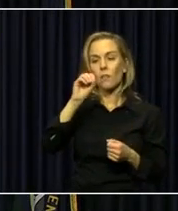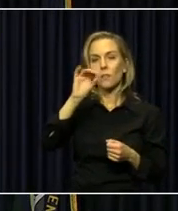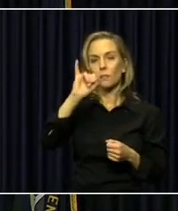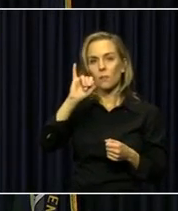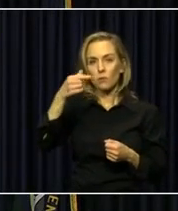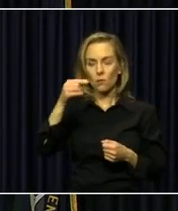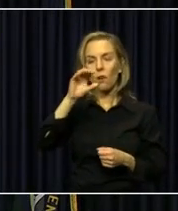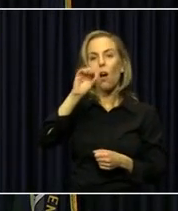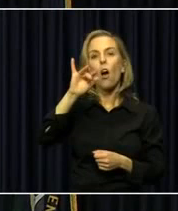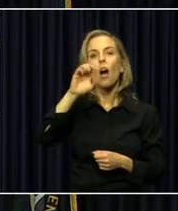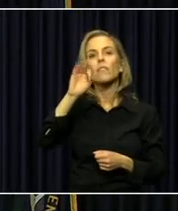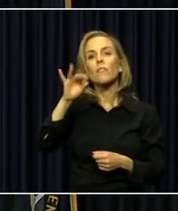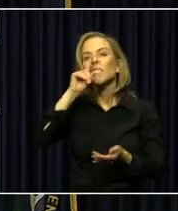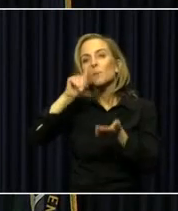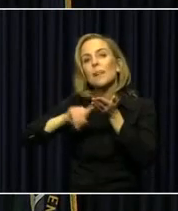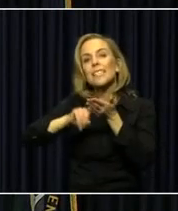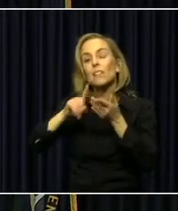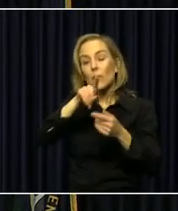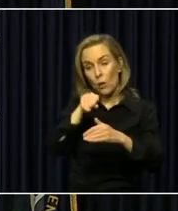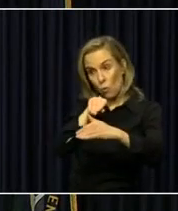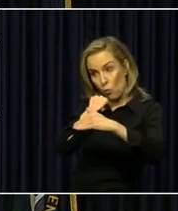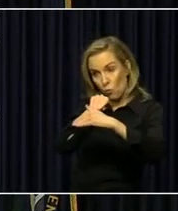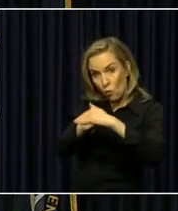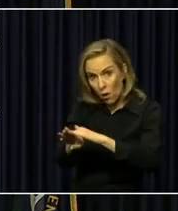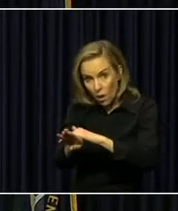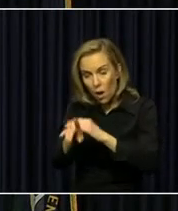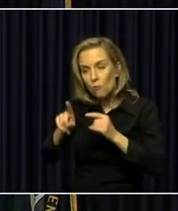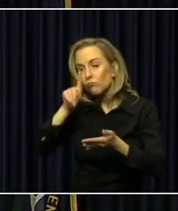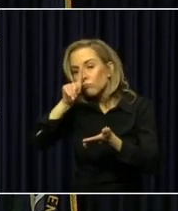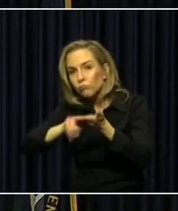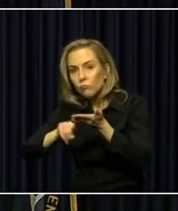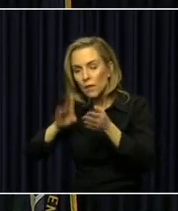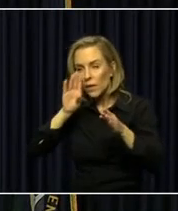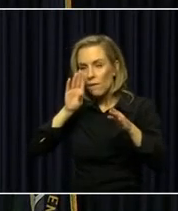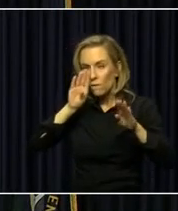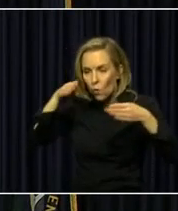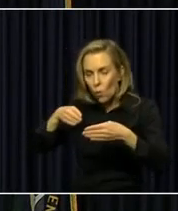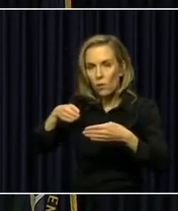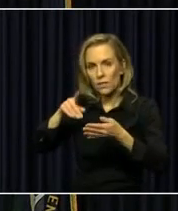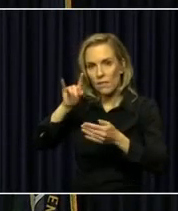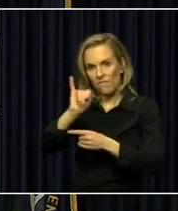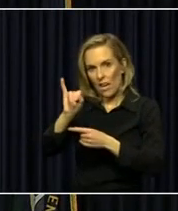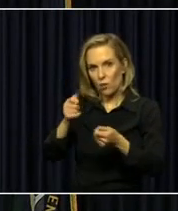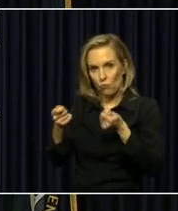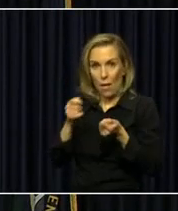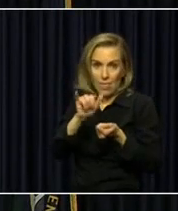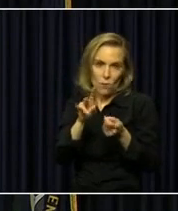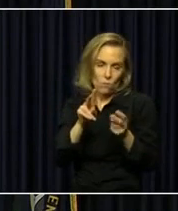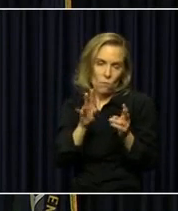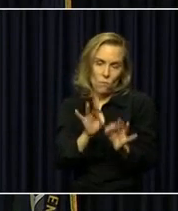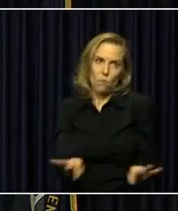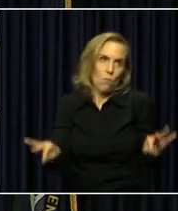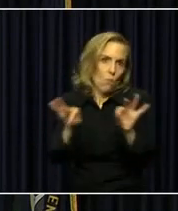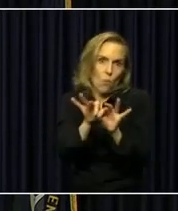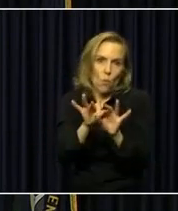THIS IS NOT TRUE OF THIS ONE. THIS IS A TASK FORCE COMPRISED OF PEOPLE WHO WANT TO GET THINGS DONE.%